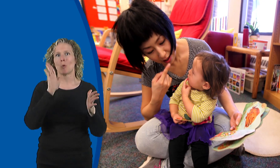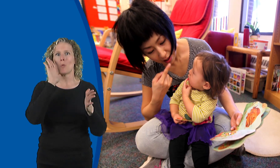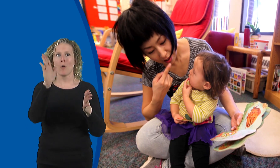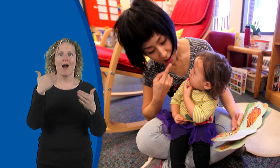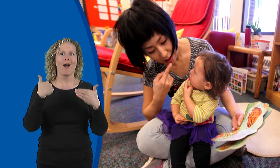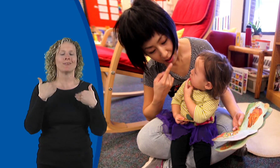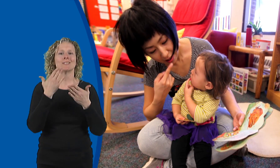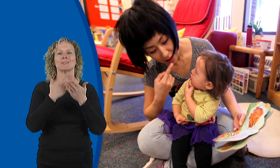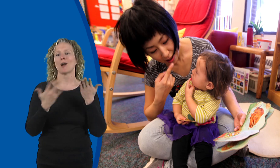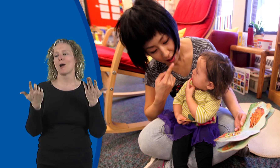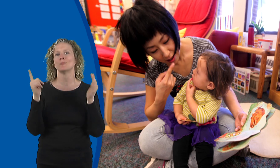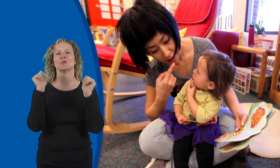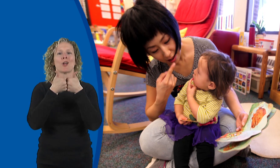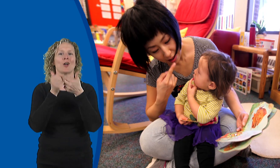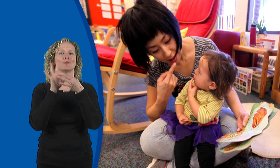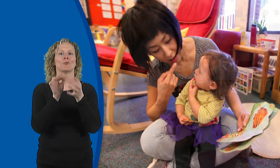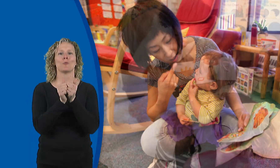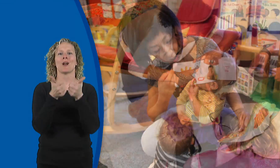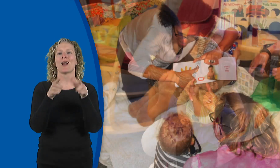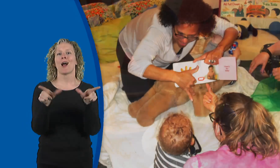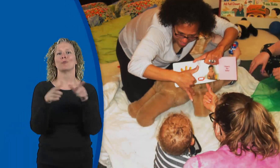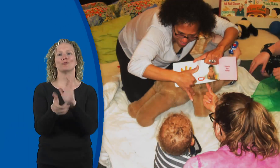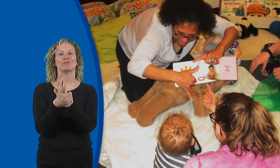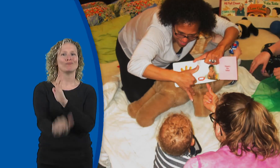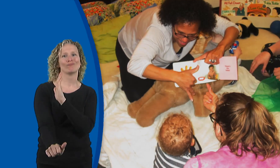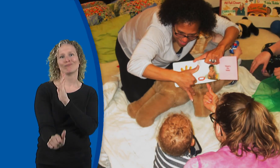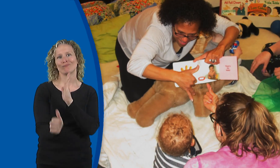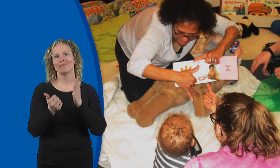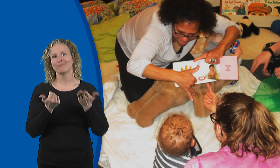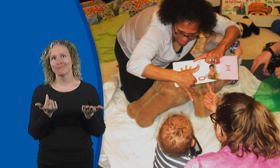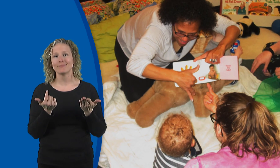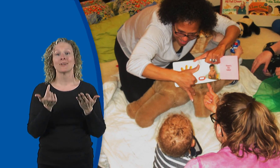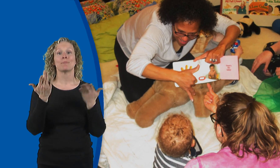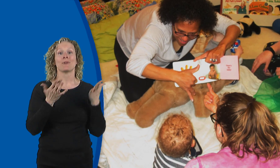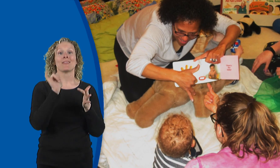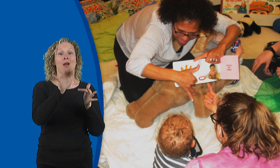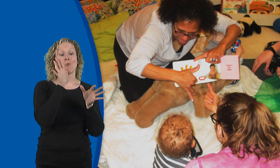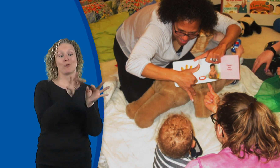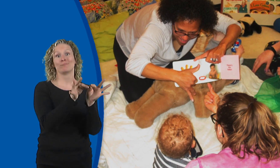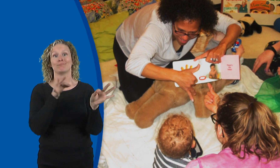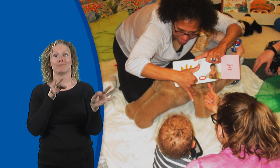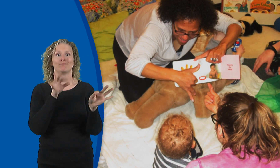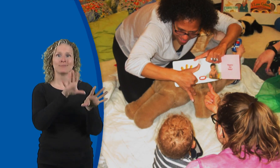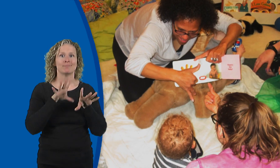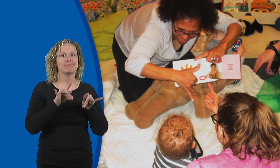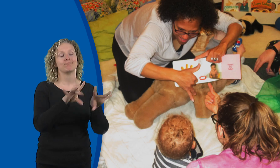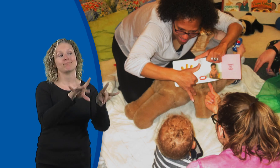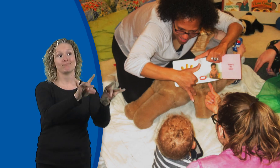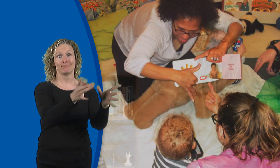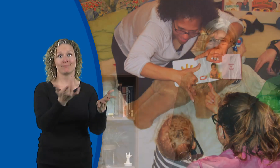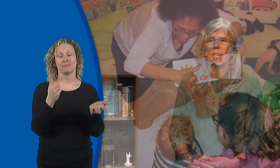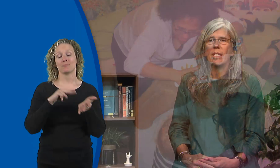will face a greater challenge in developing native-like fluency in any language, spoken or signed.